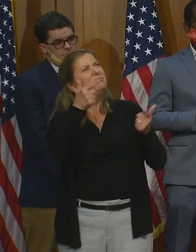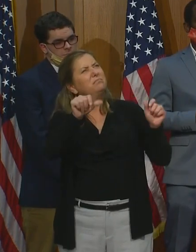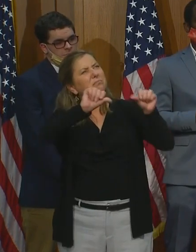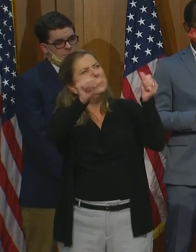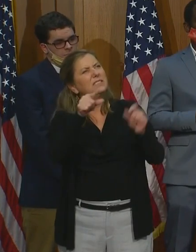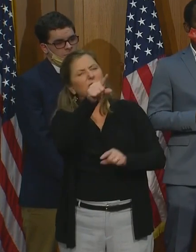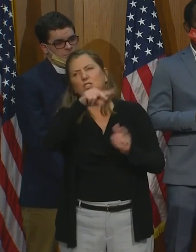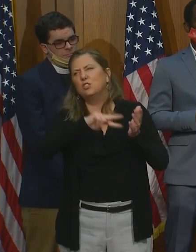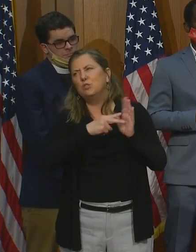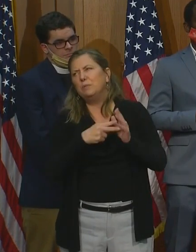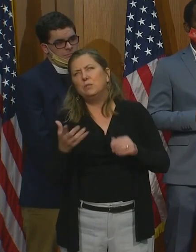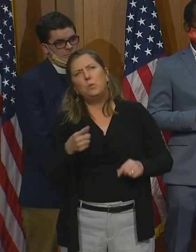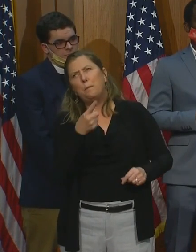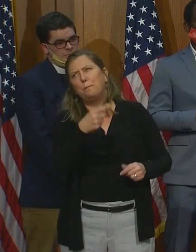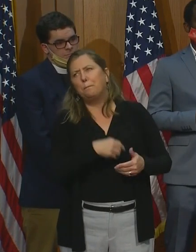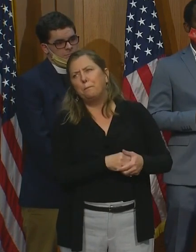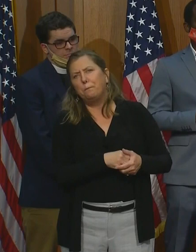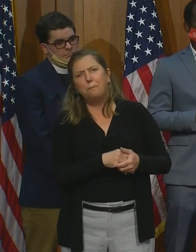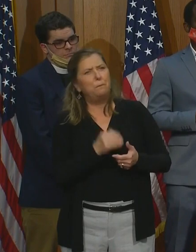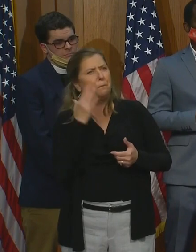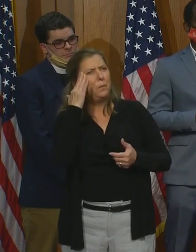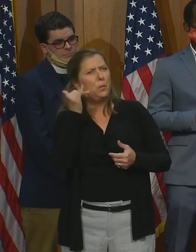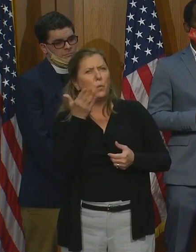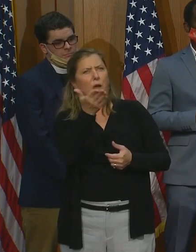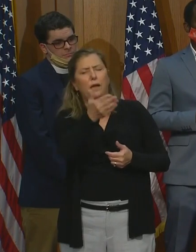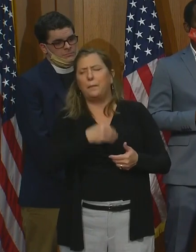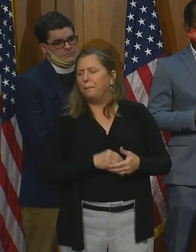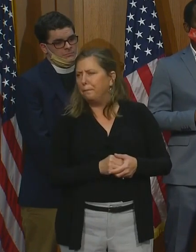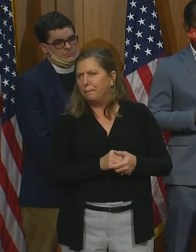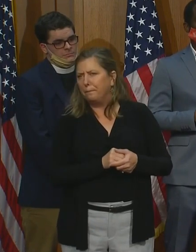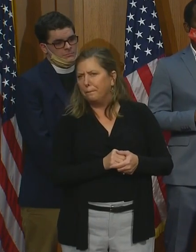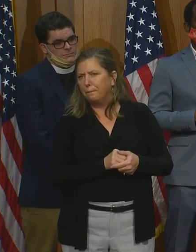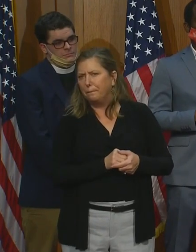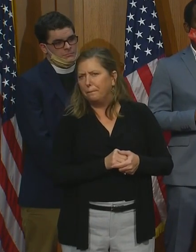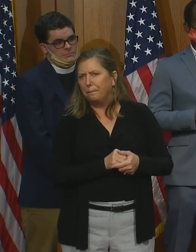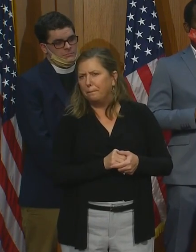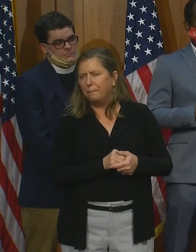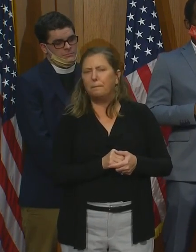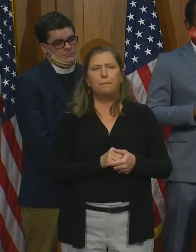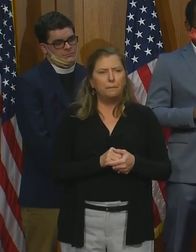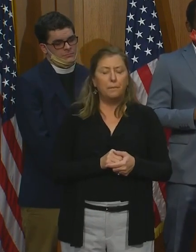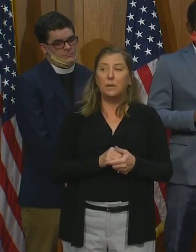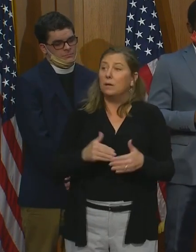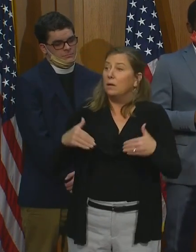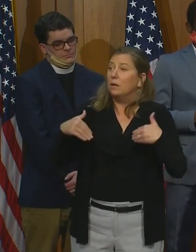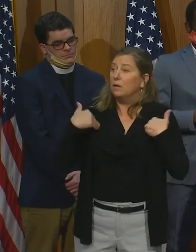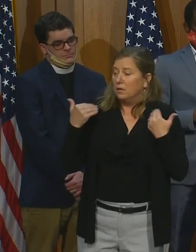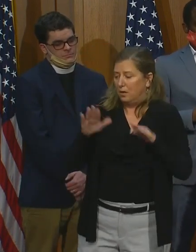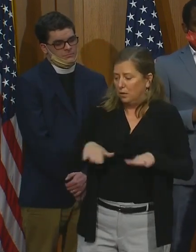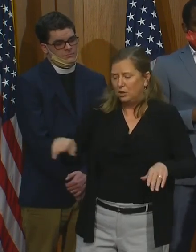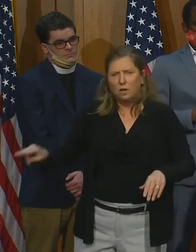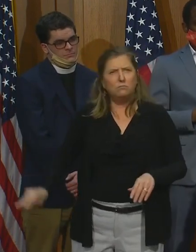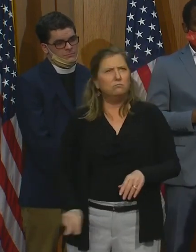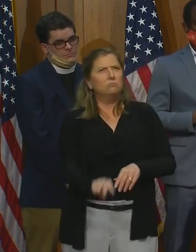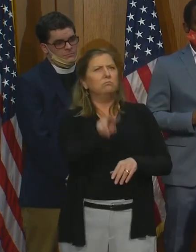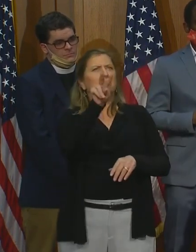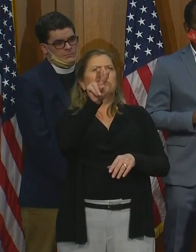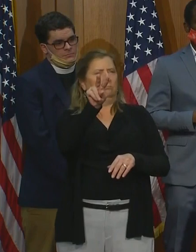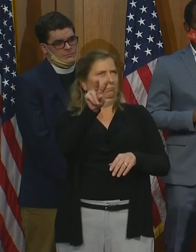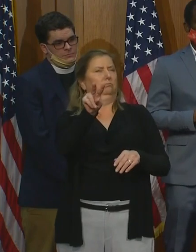LOOKS YOU IN THE EYE AND SAYS. WHAT DOES THIS BIG STATUE ME.